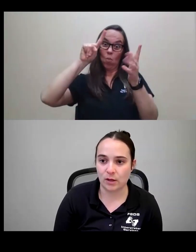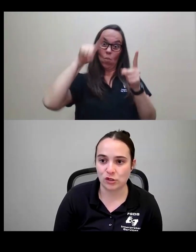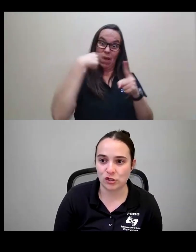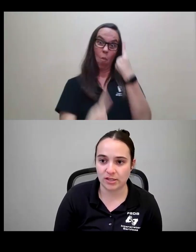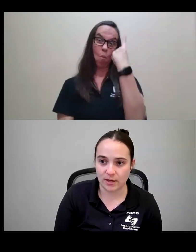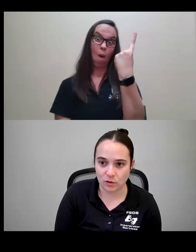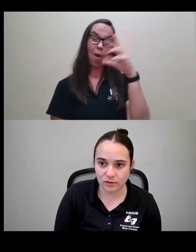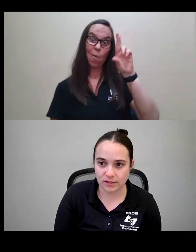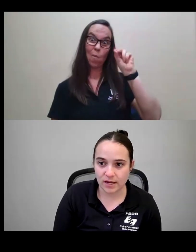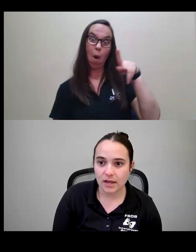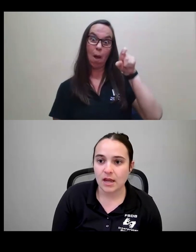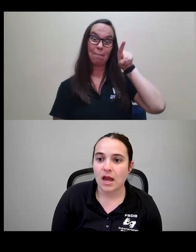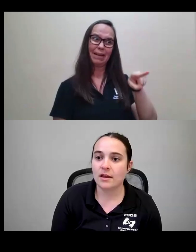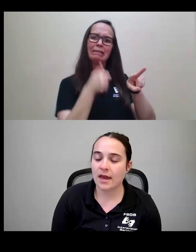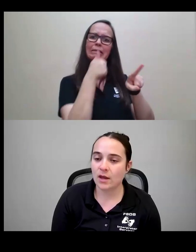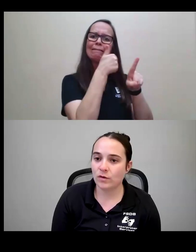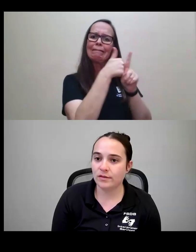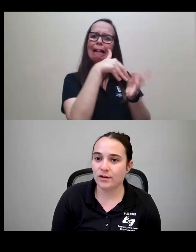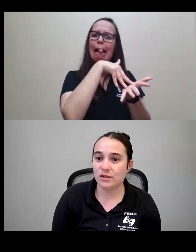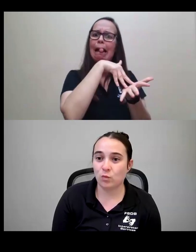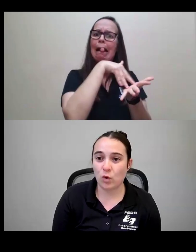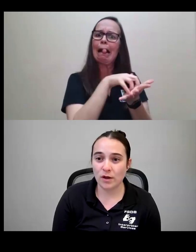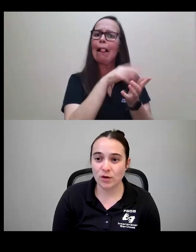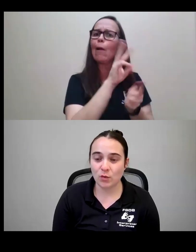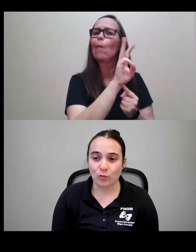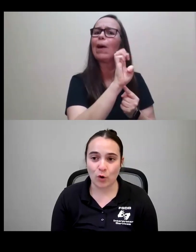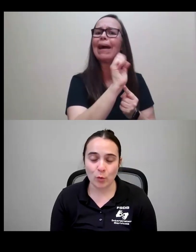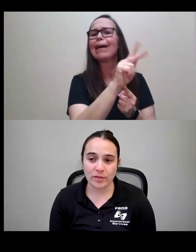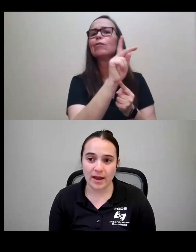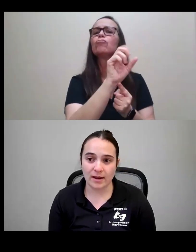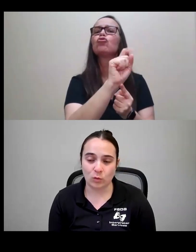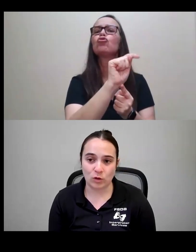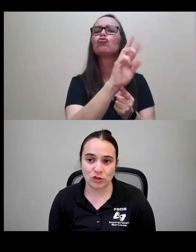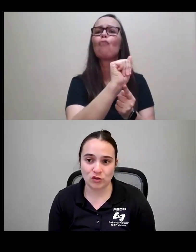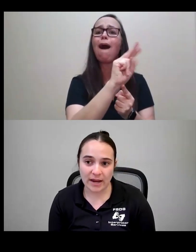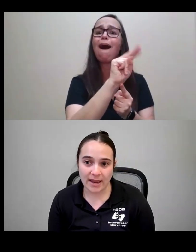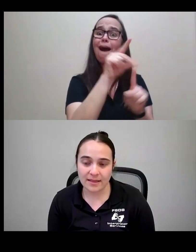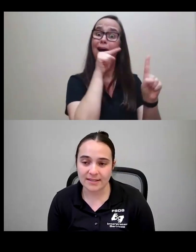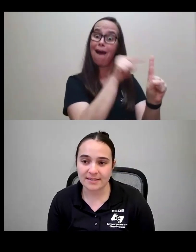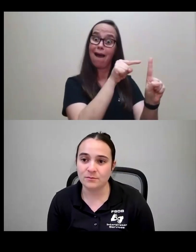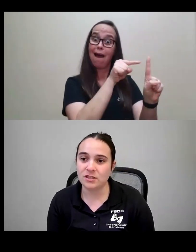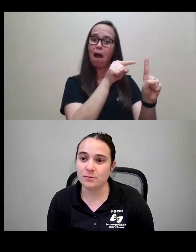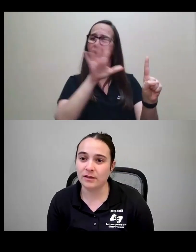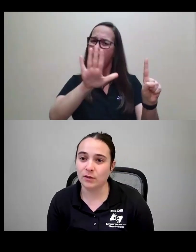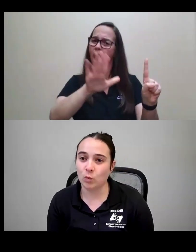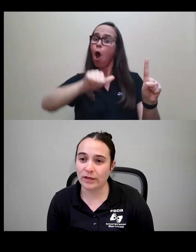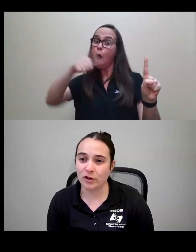their language skills. Again, when there is one rope that or one strand that seems to be a little